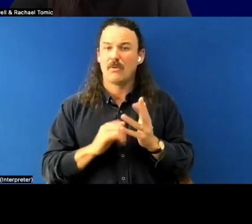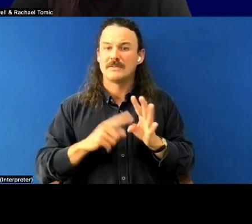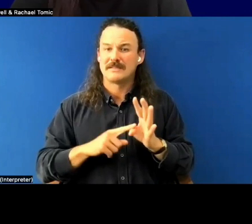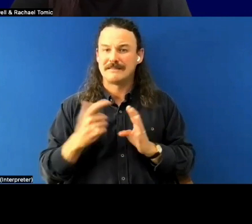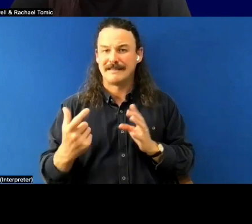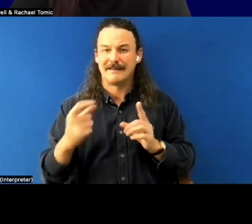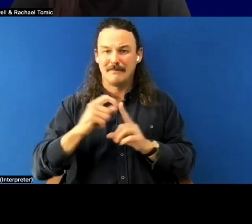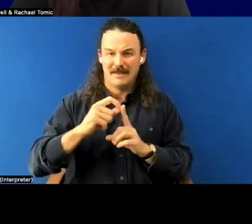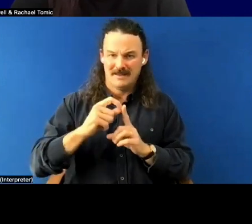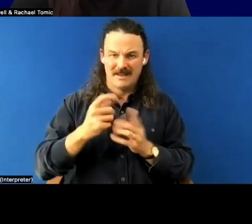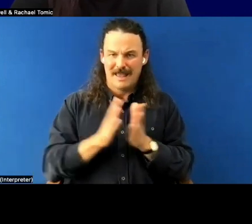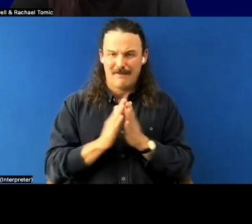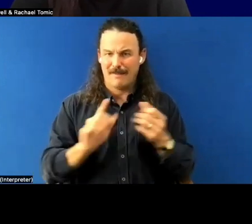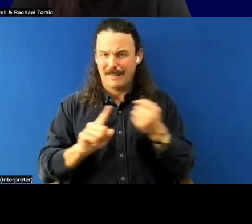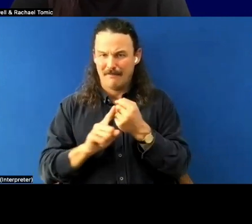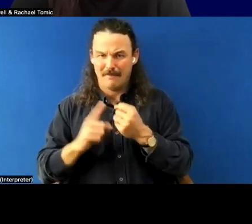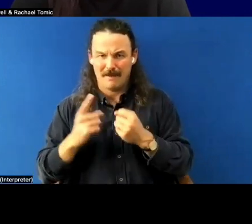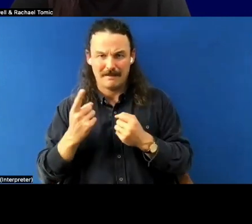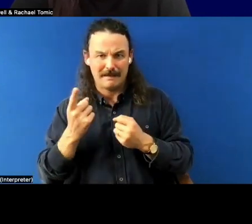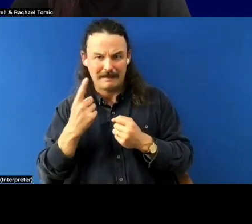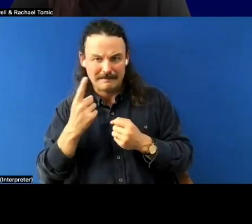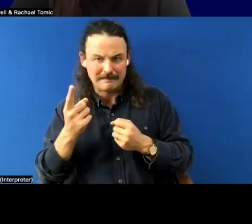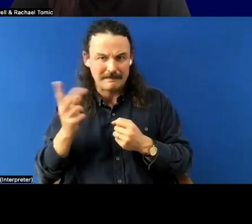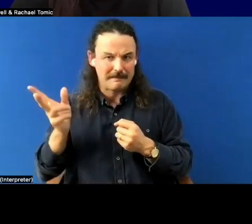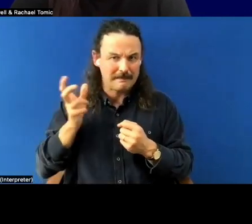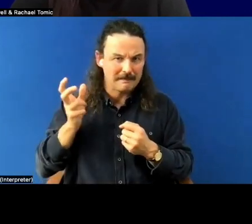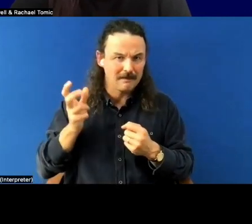we will discuss the evidence available to support intervention,